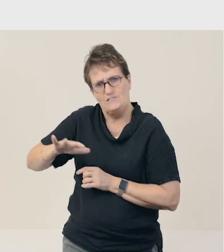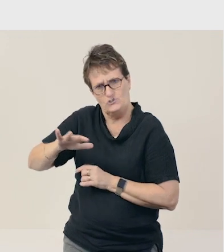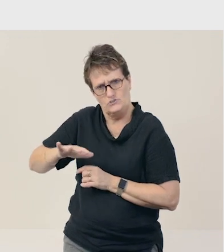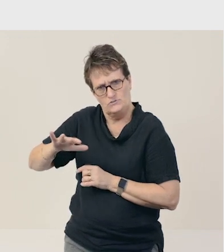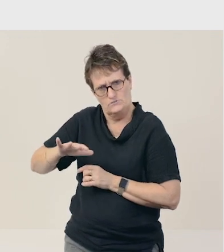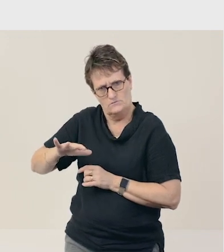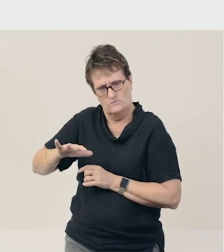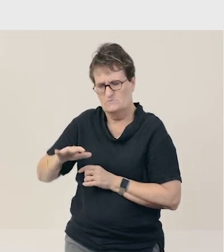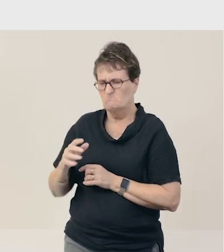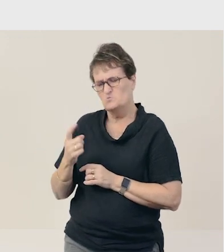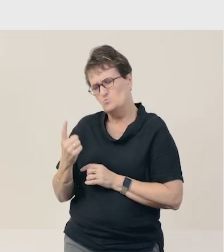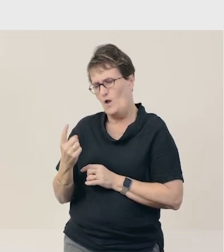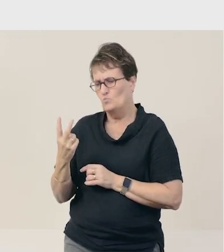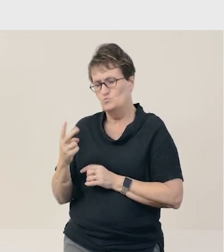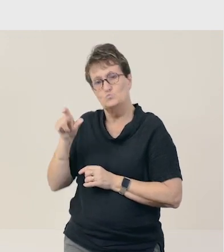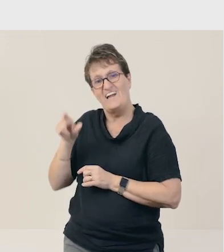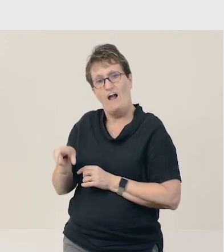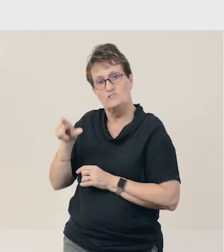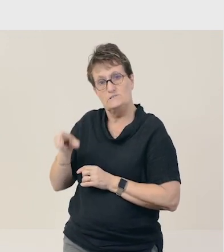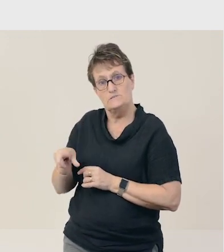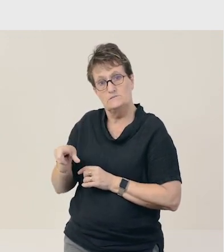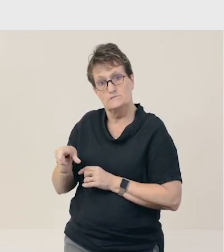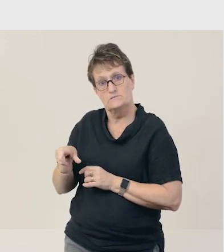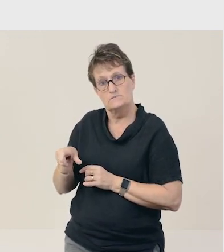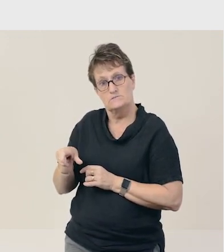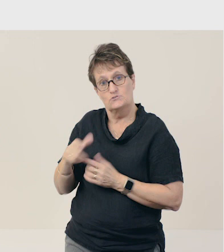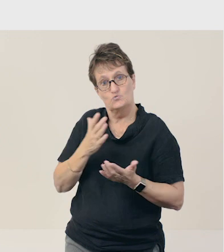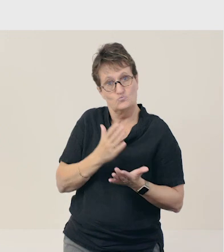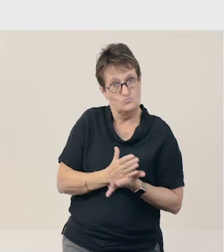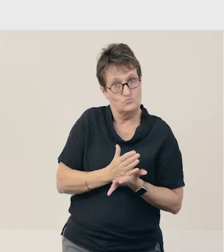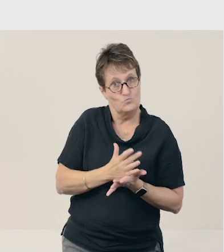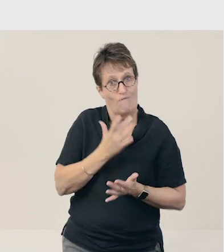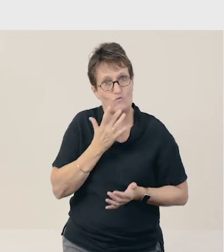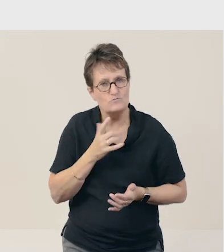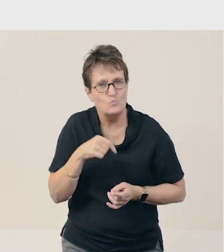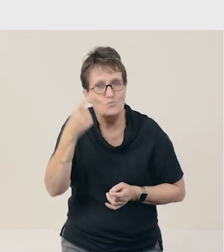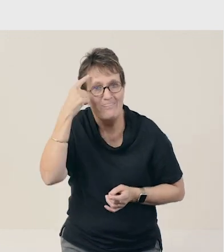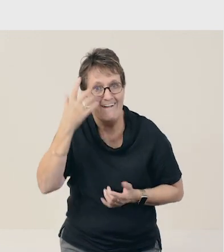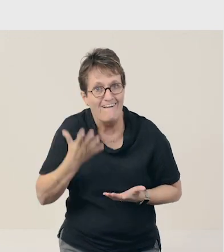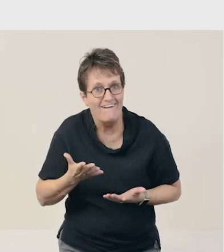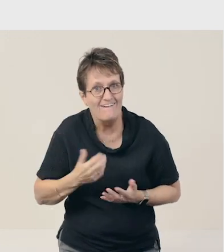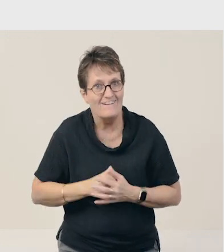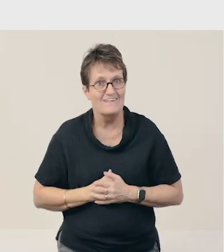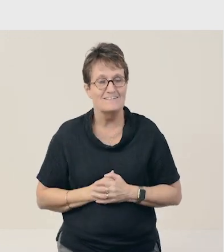and only one or two characters. True or false?